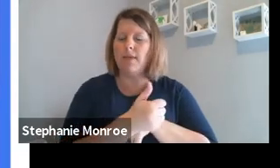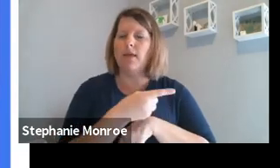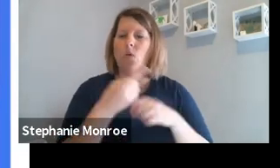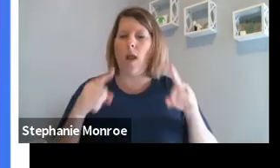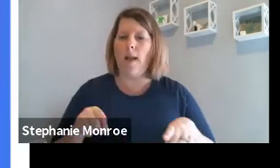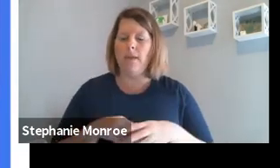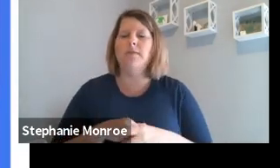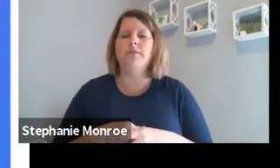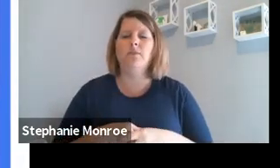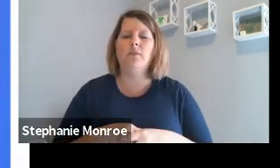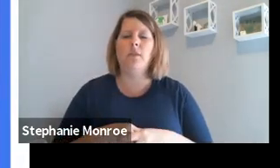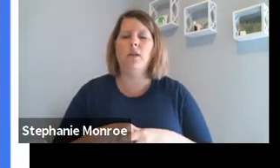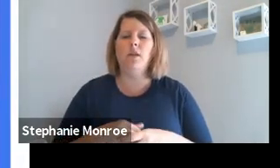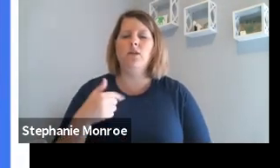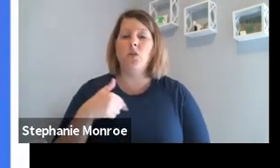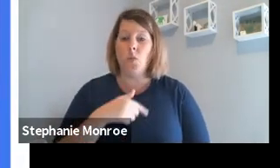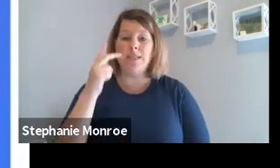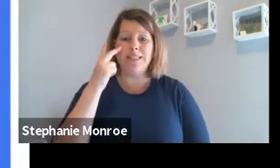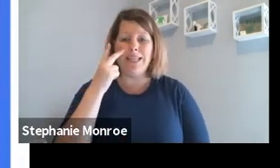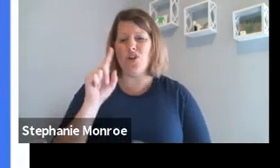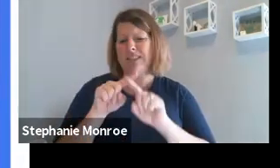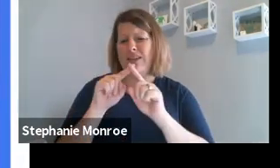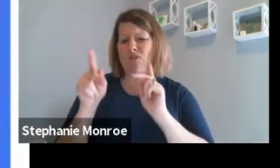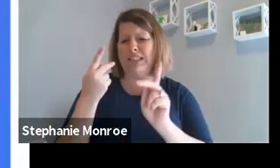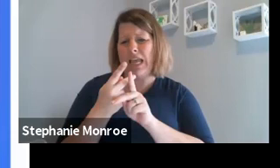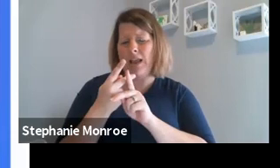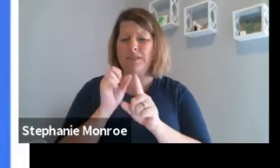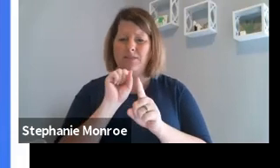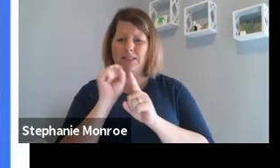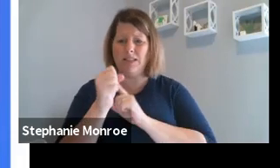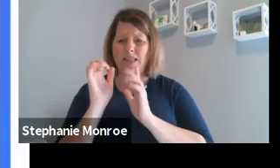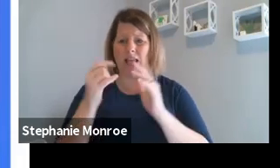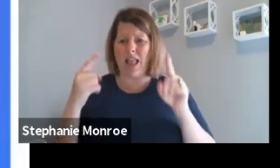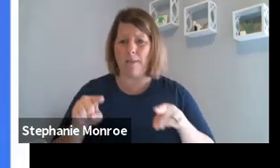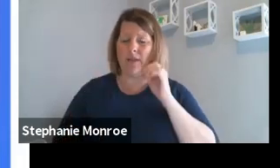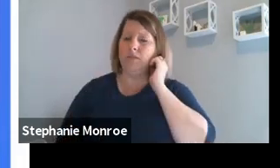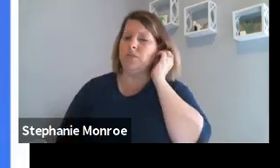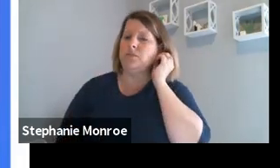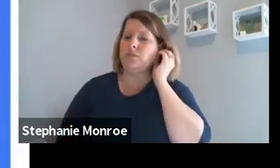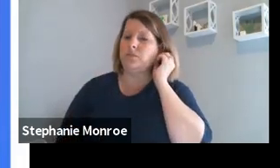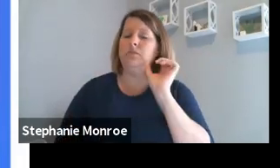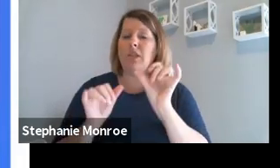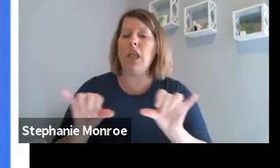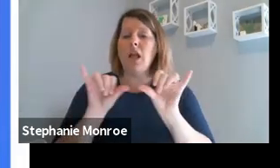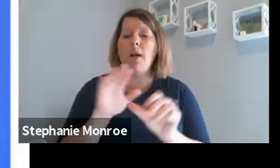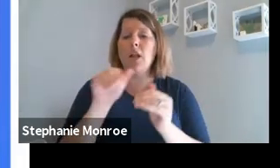So we see here different types of scenarios that occurred, and again, very, very common, abusive relationships.